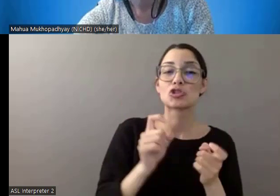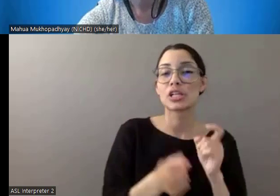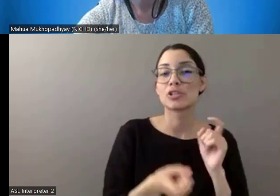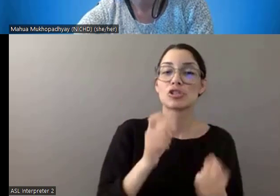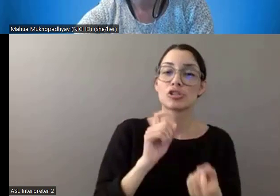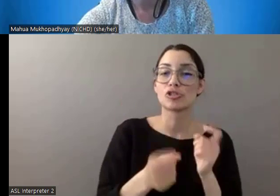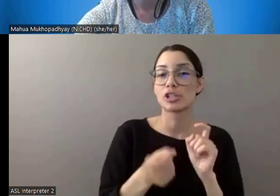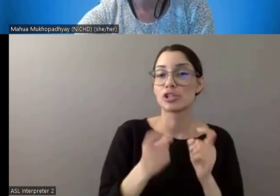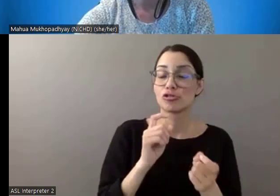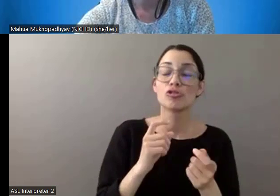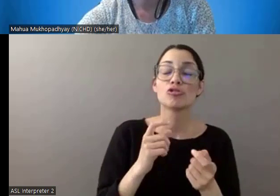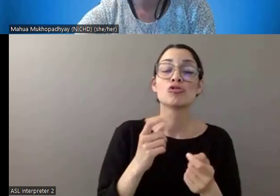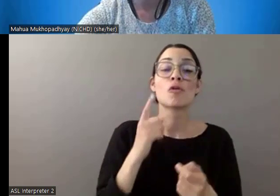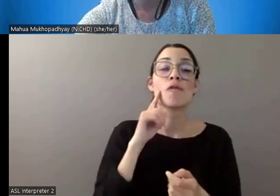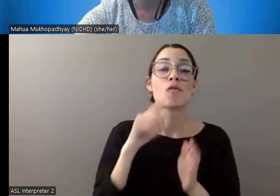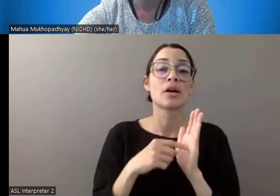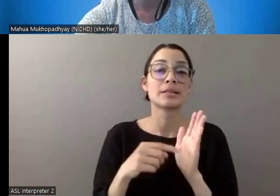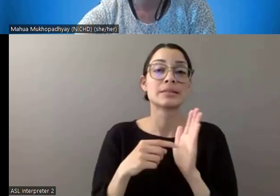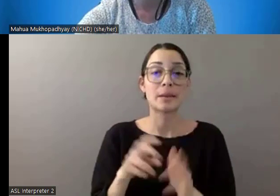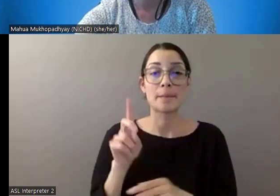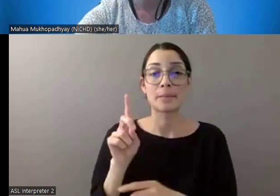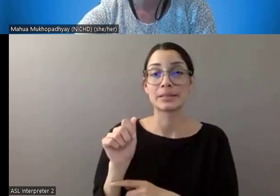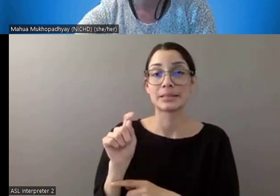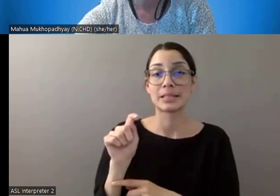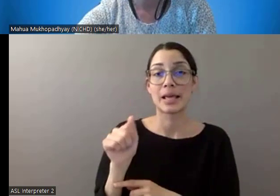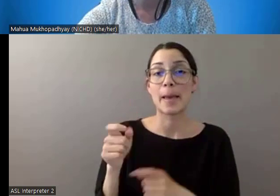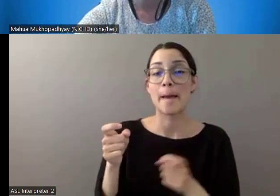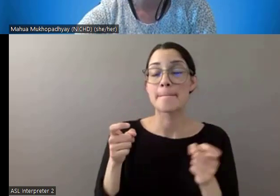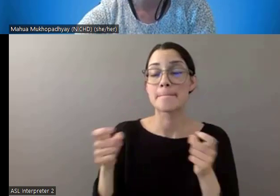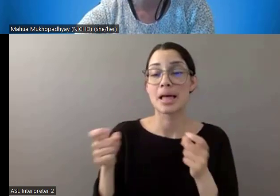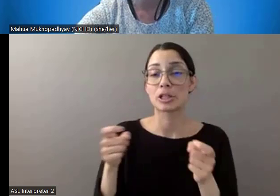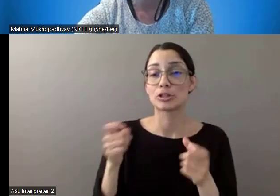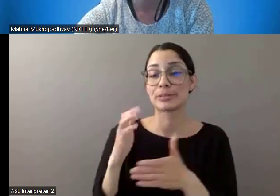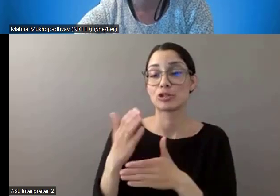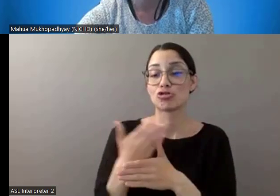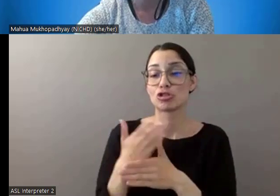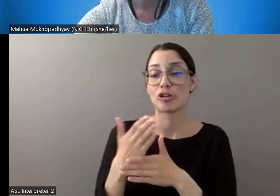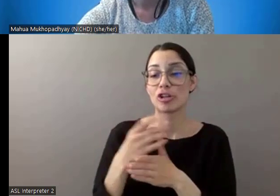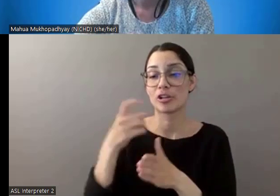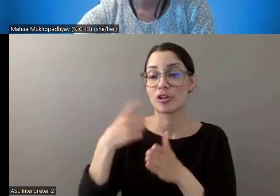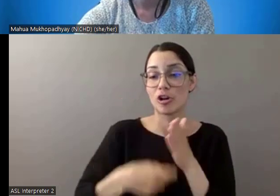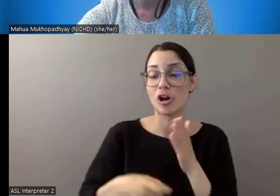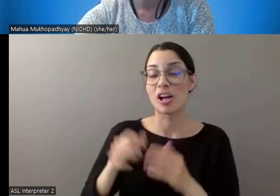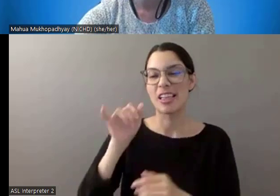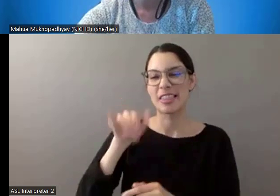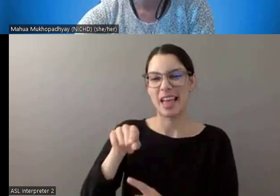For example, the data management and sharing costs is a new item in the budget section.